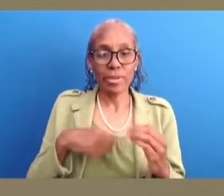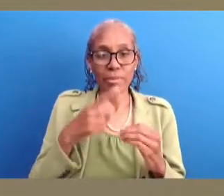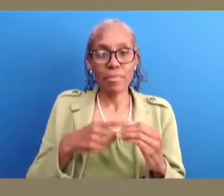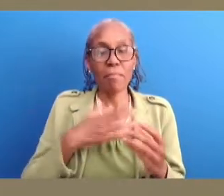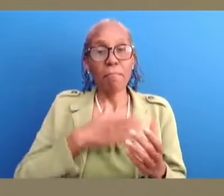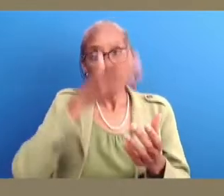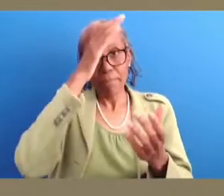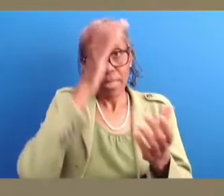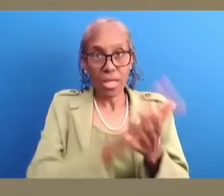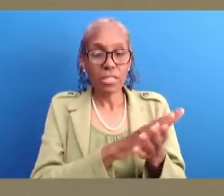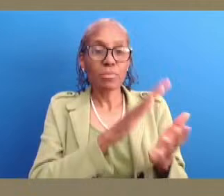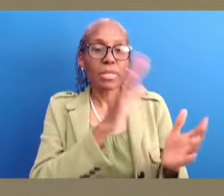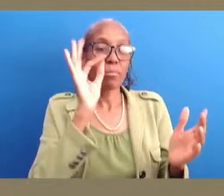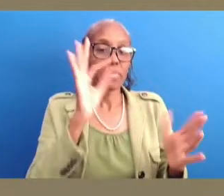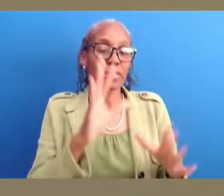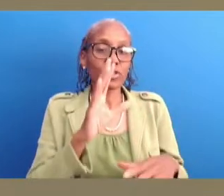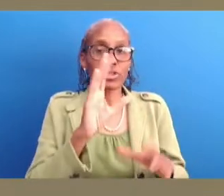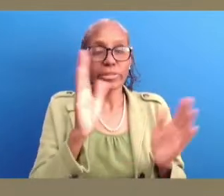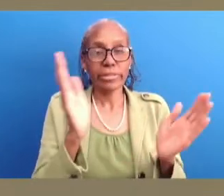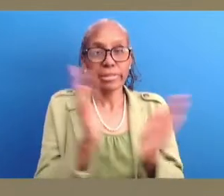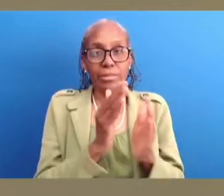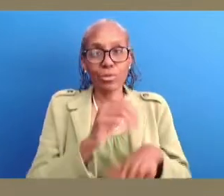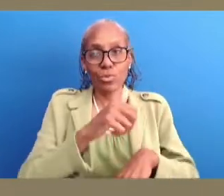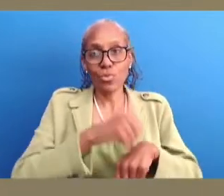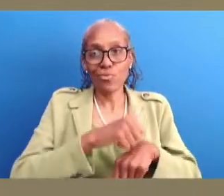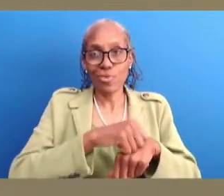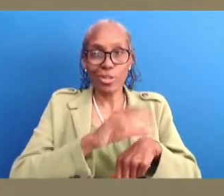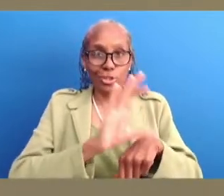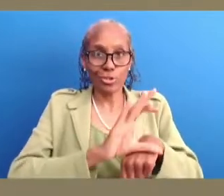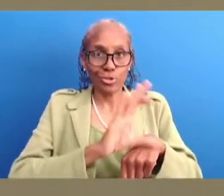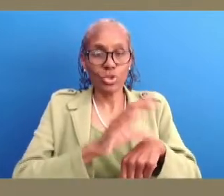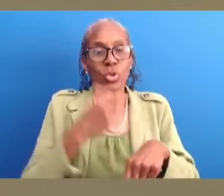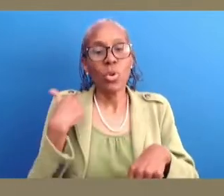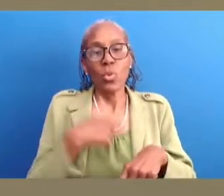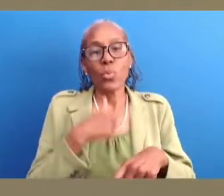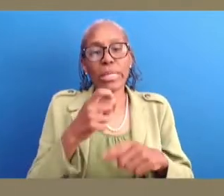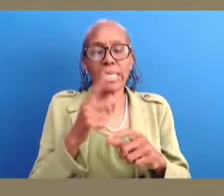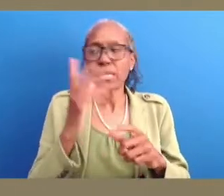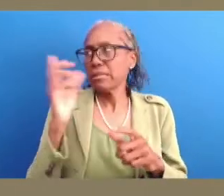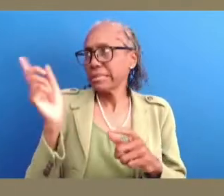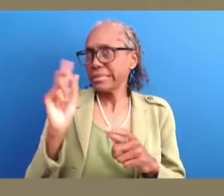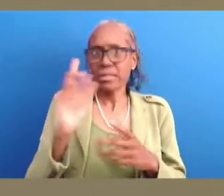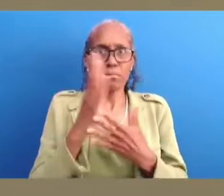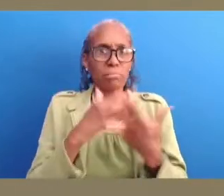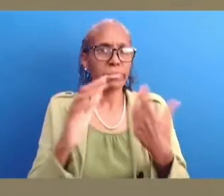YOU KNOW EXACTLY WHO I'M TALKING